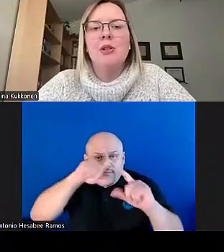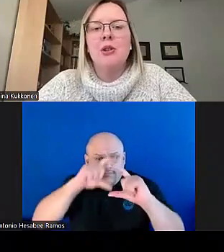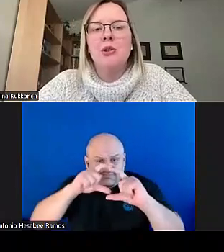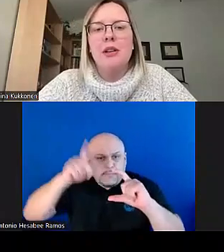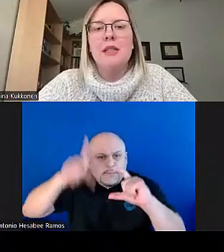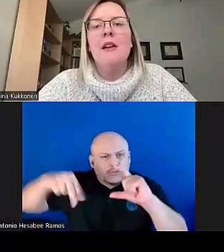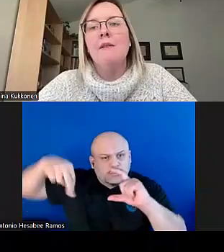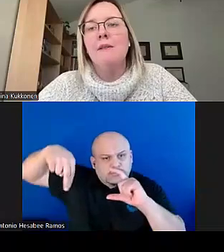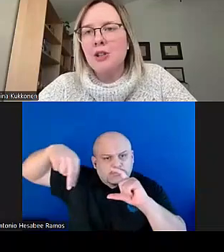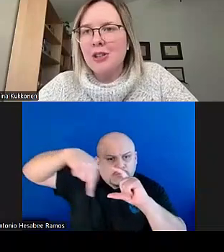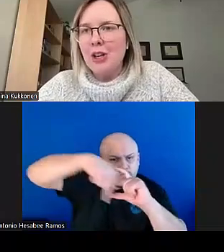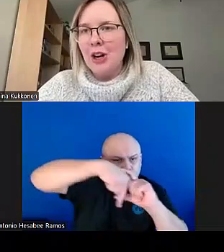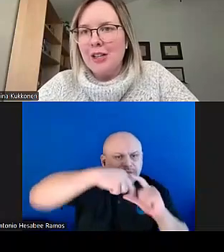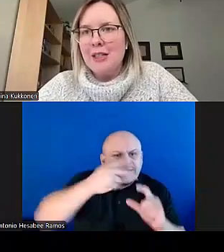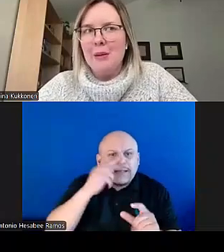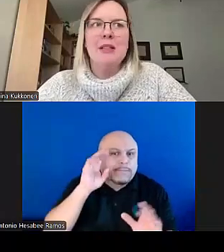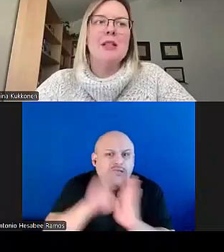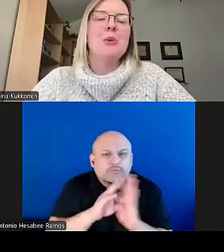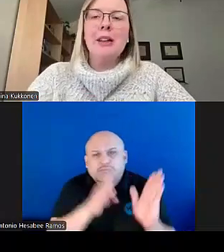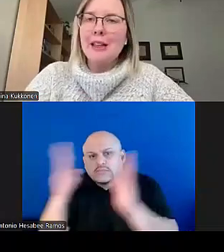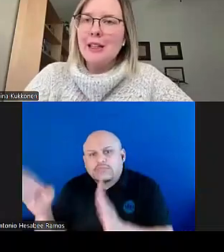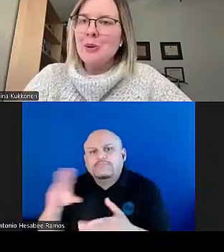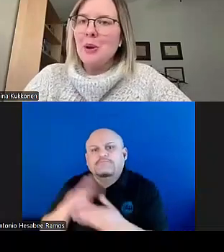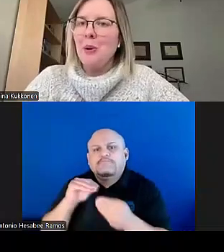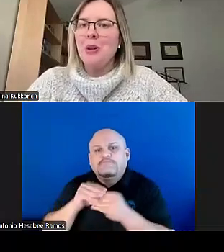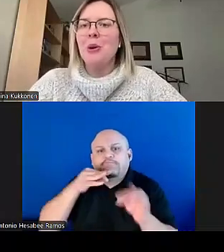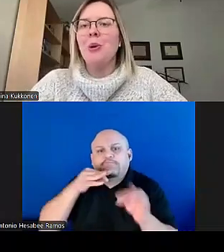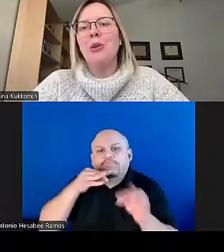to the drawings features the artist's statement. It's quite lengthy, so I won't read the whole